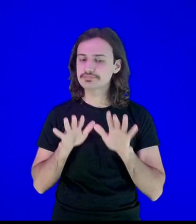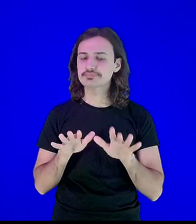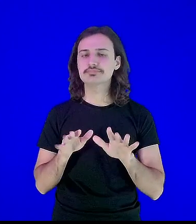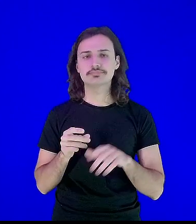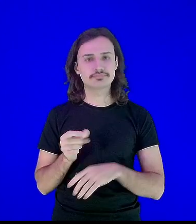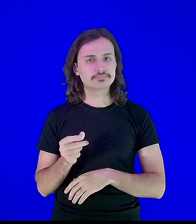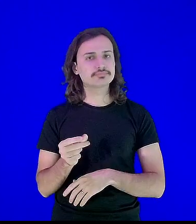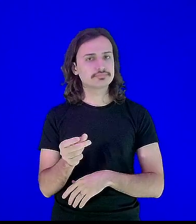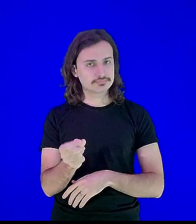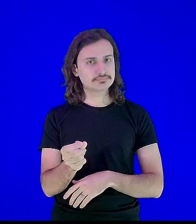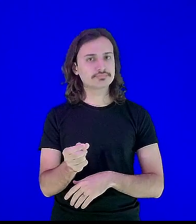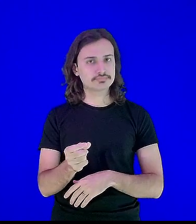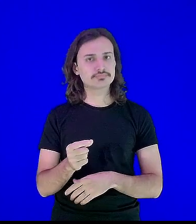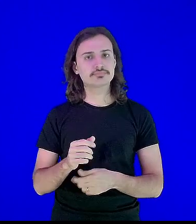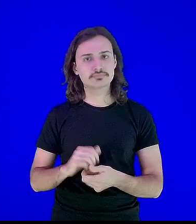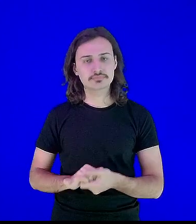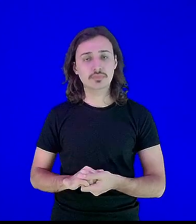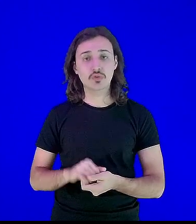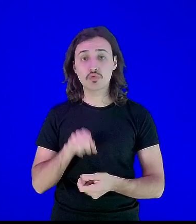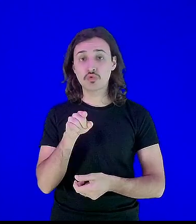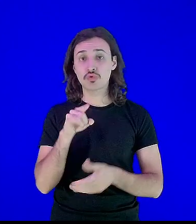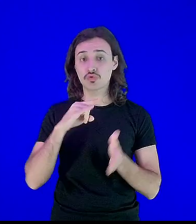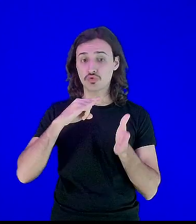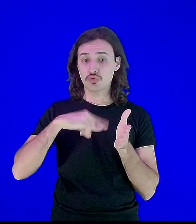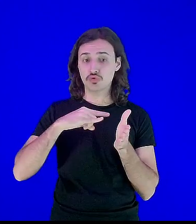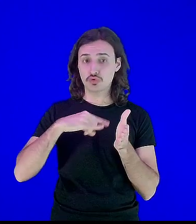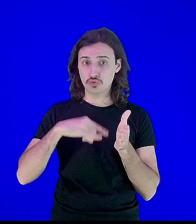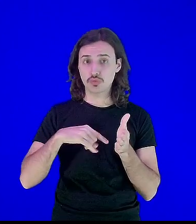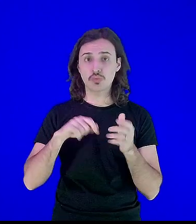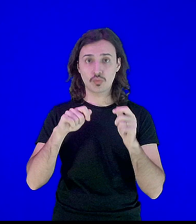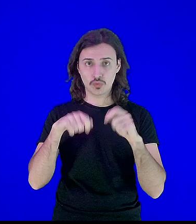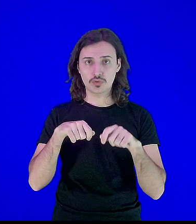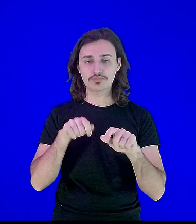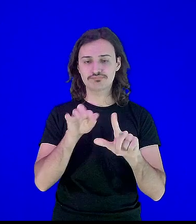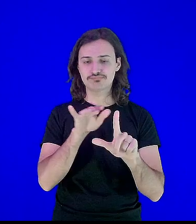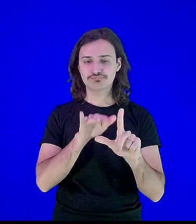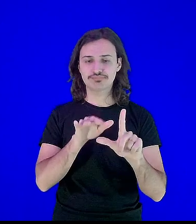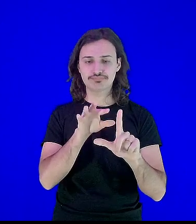you can see the library by scanning this QR code down here